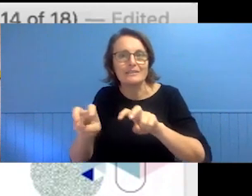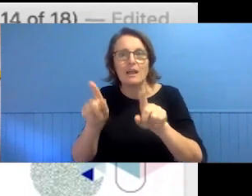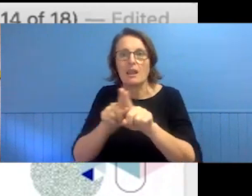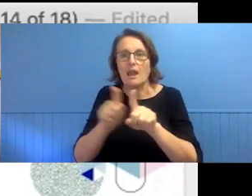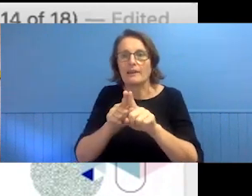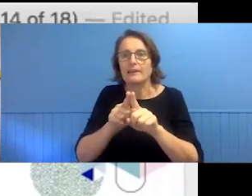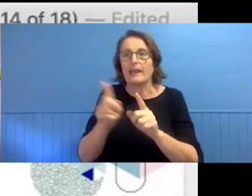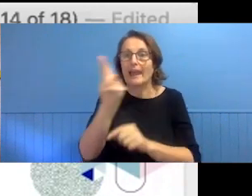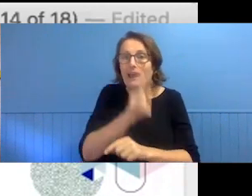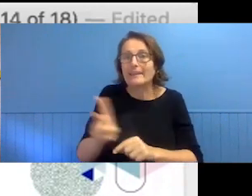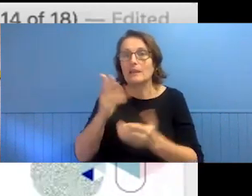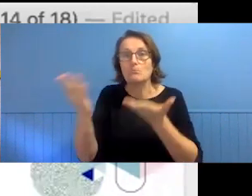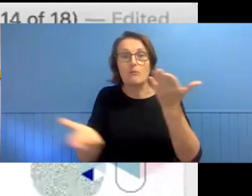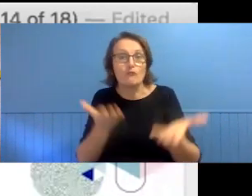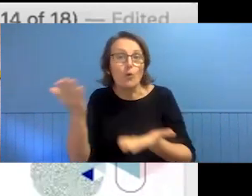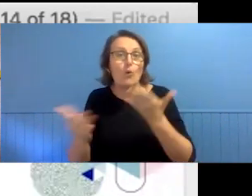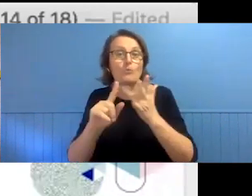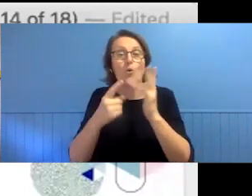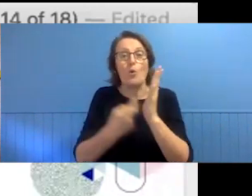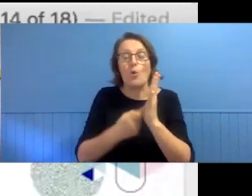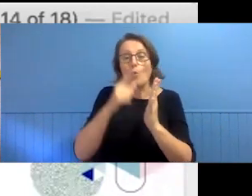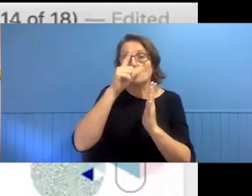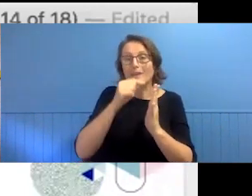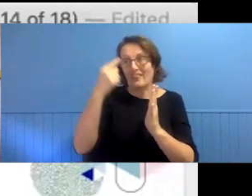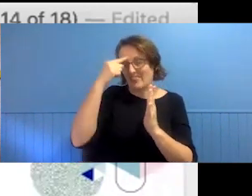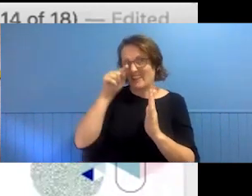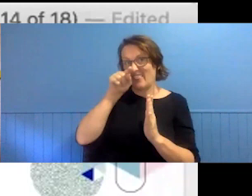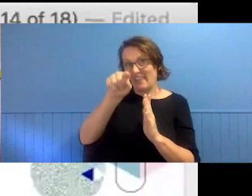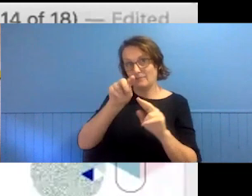the outside world, building on, corresponding to it in some way. I'd